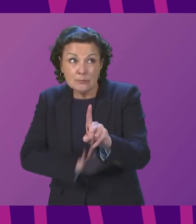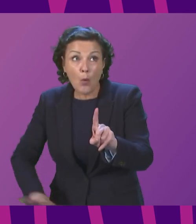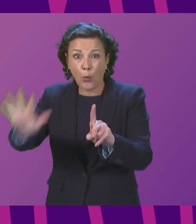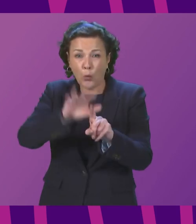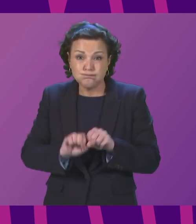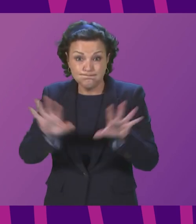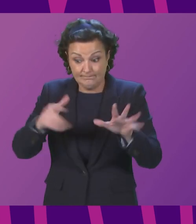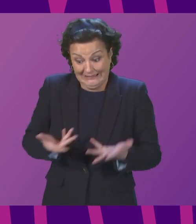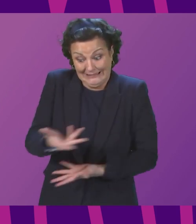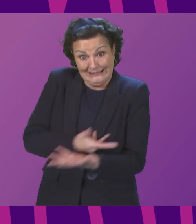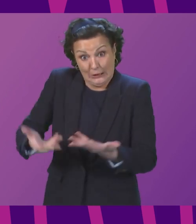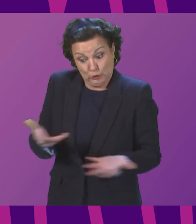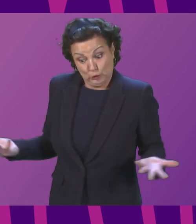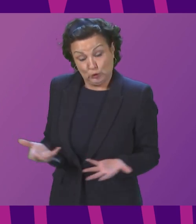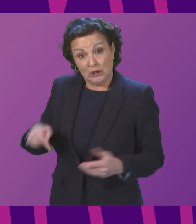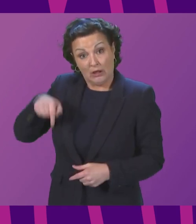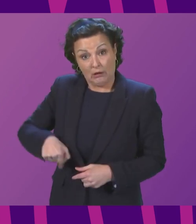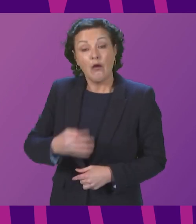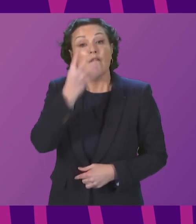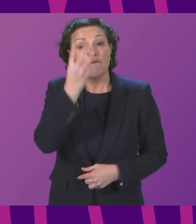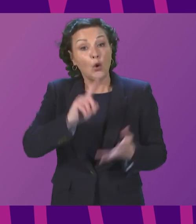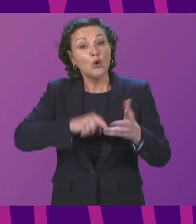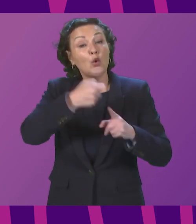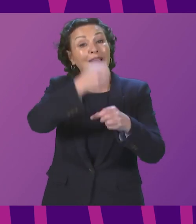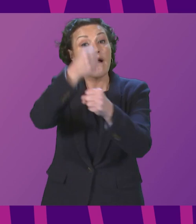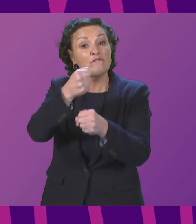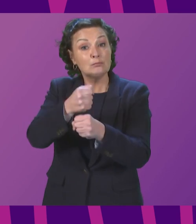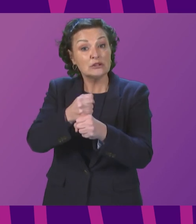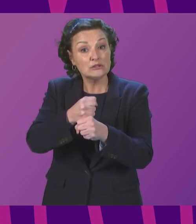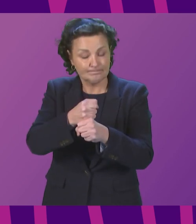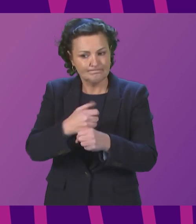are taking place today between the four UK governments about possible changes to travel